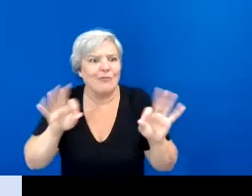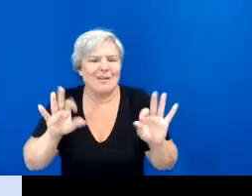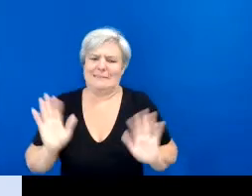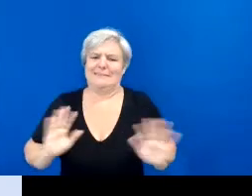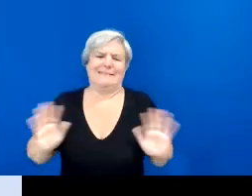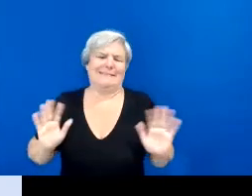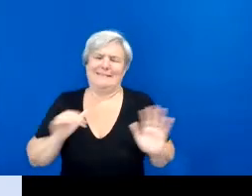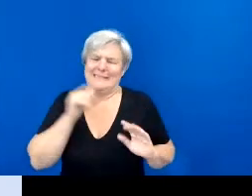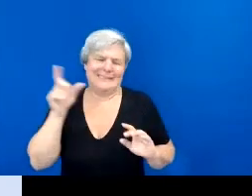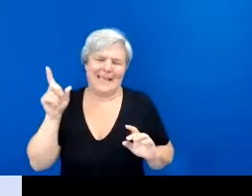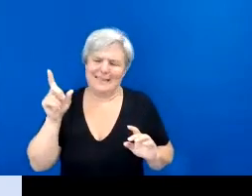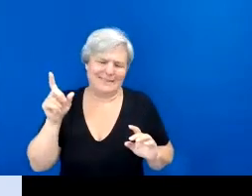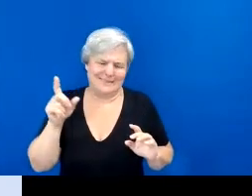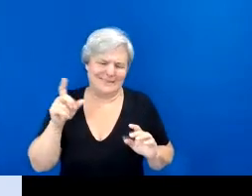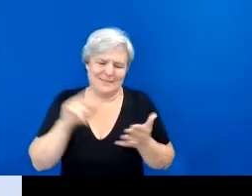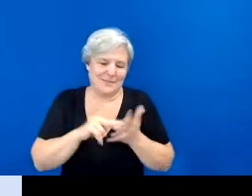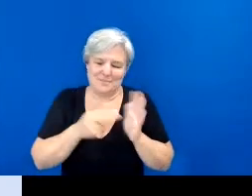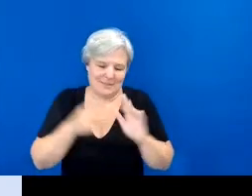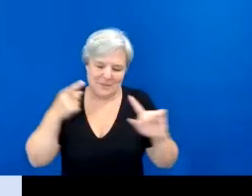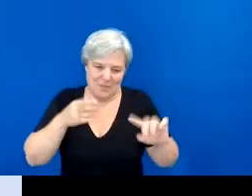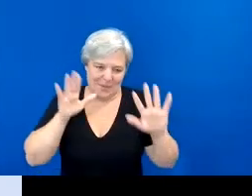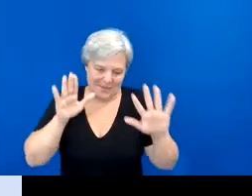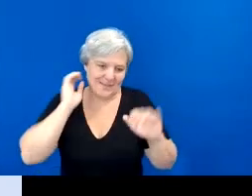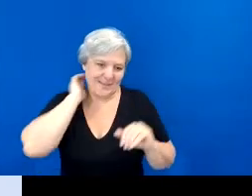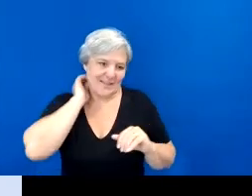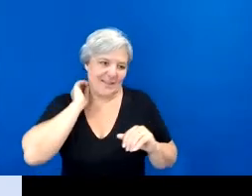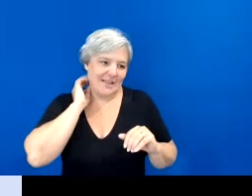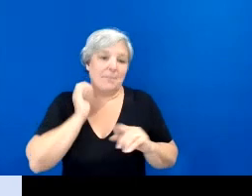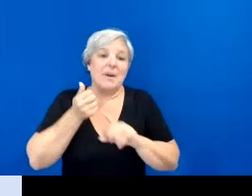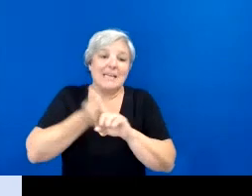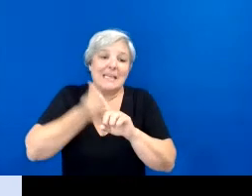That's not necessarily what I'm saying, but each and every one of us